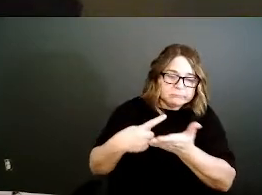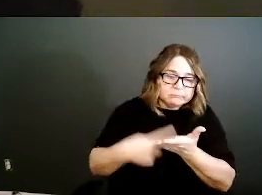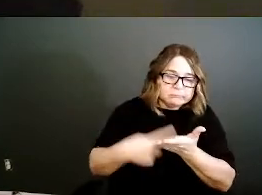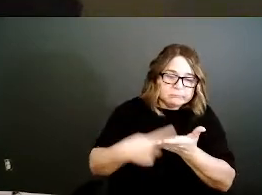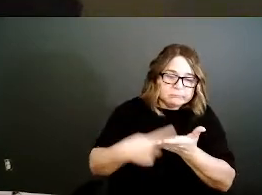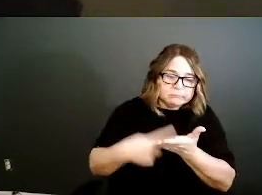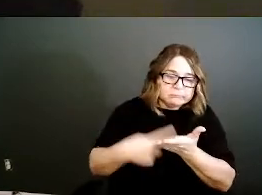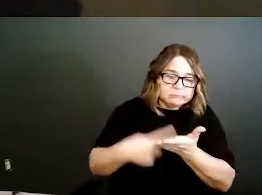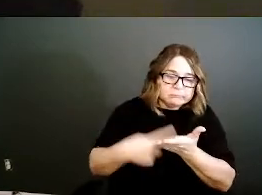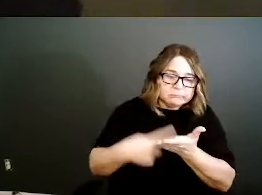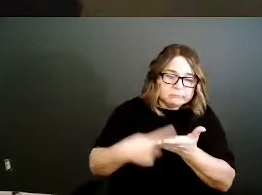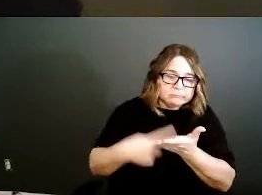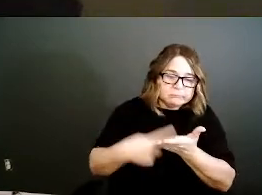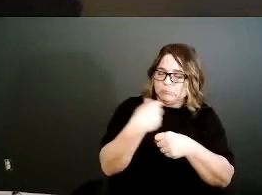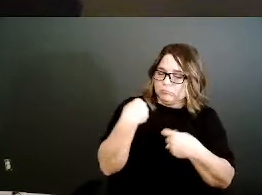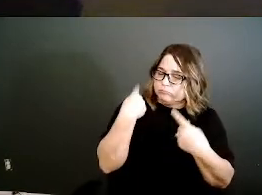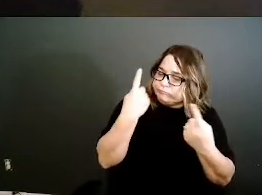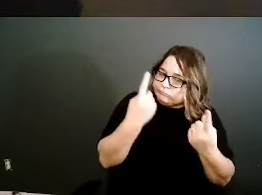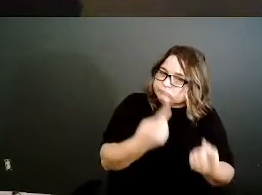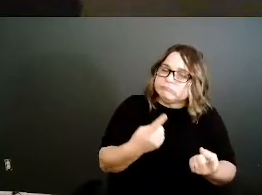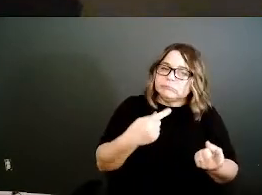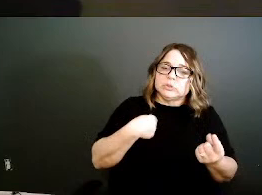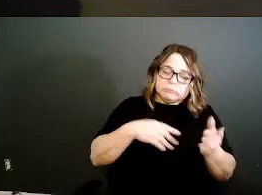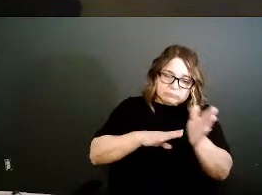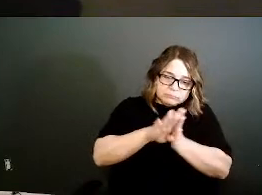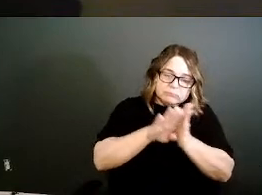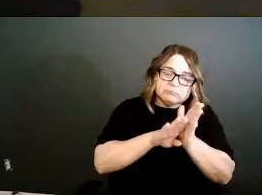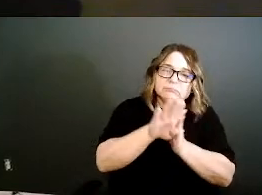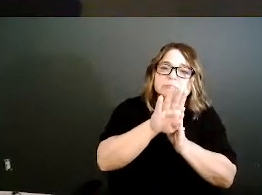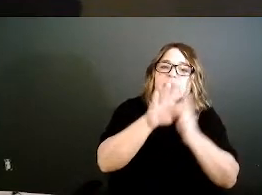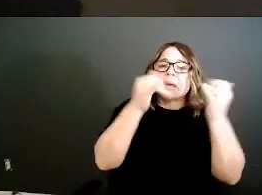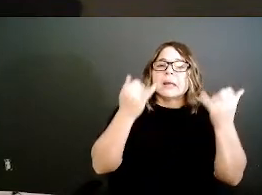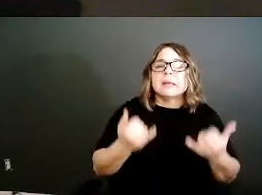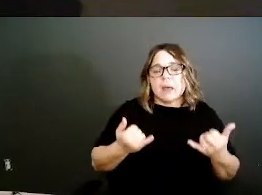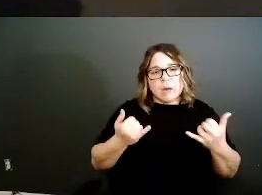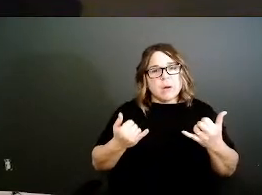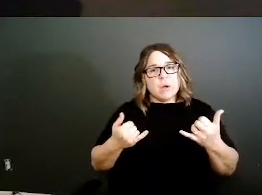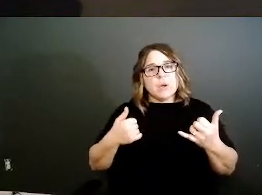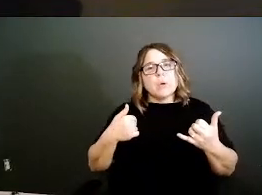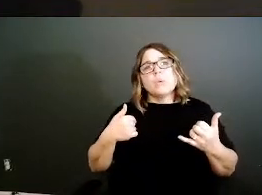KNOW, SOME OF THE GREEN BUILDING SUPPORTS AND SOME CLIMATE THINGS AND AFFORDABLE HOUSING AND SHELTER